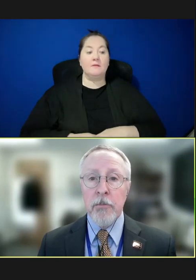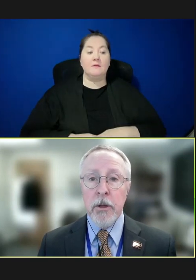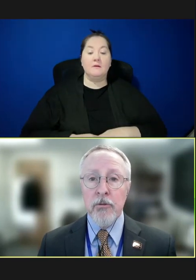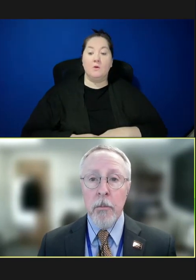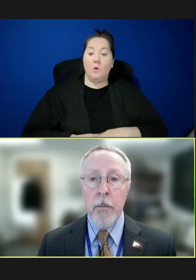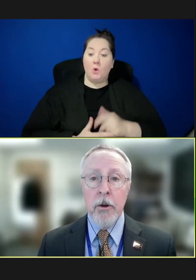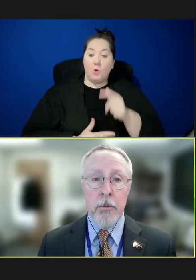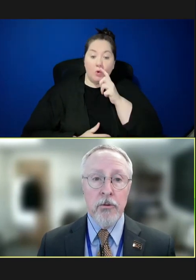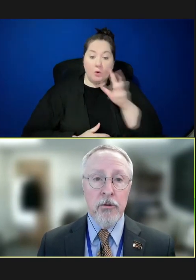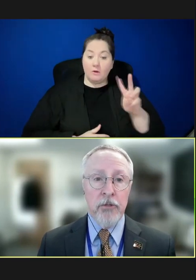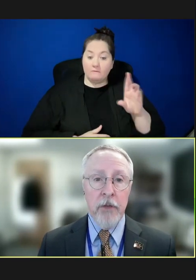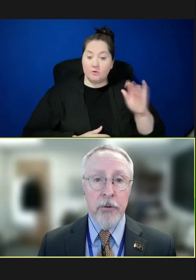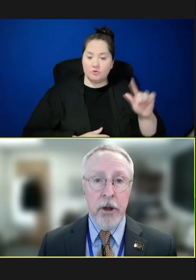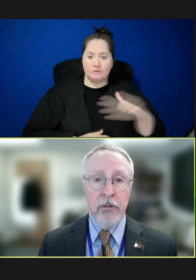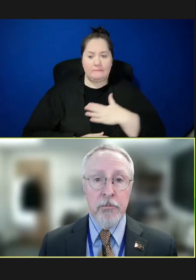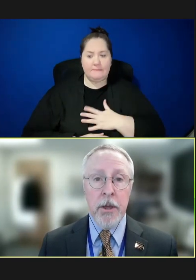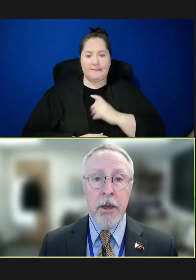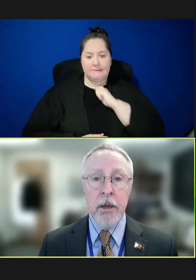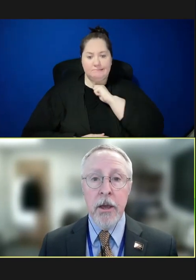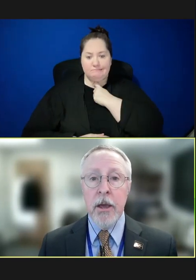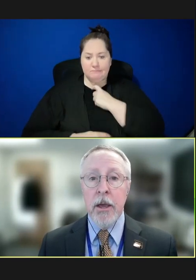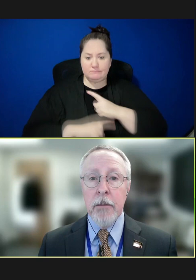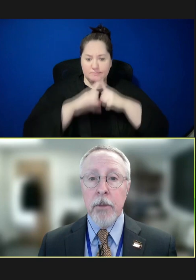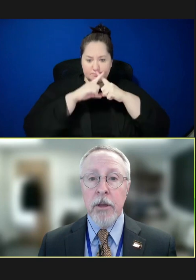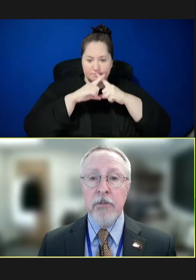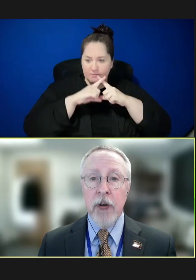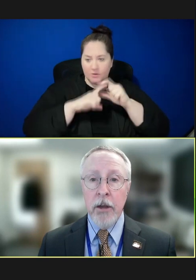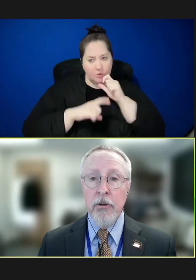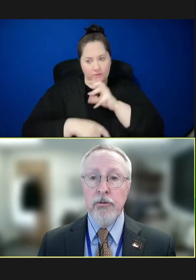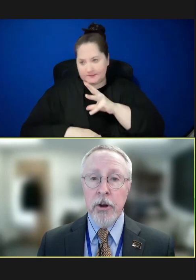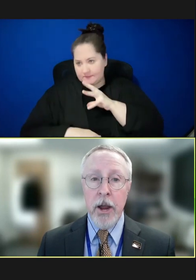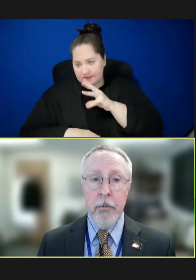please remember to mute yourself when not speaking, and please do not use your camera